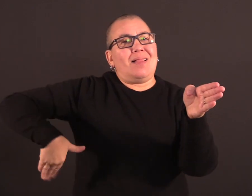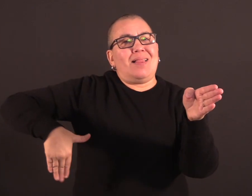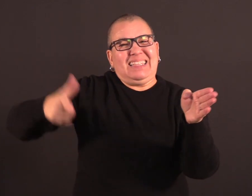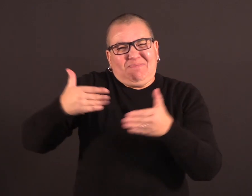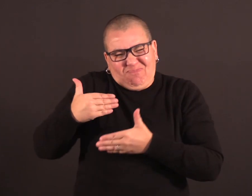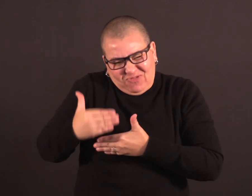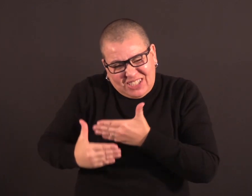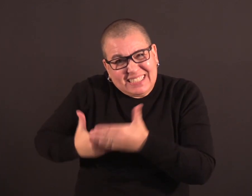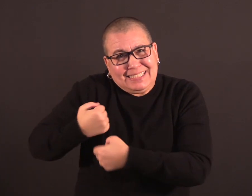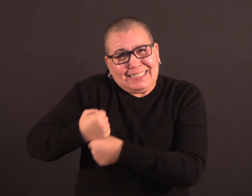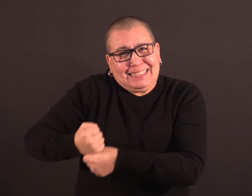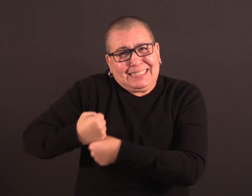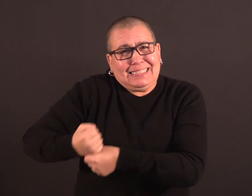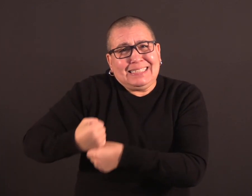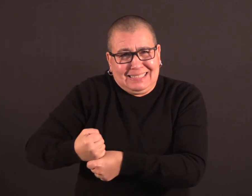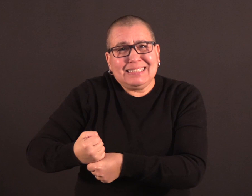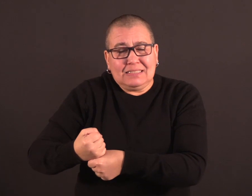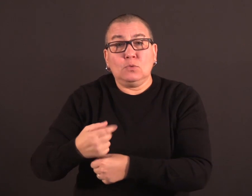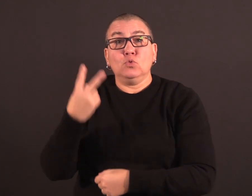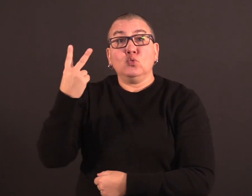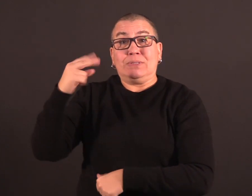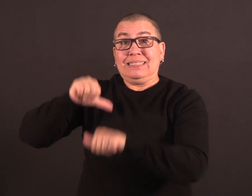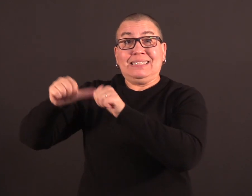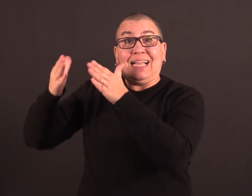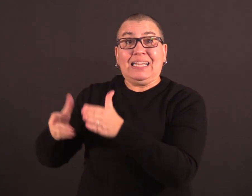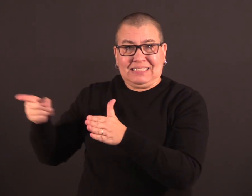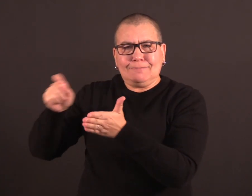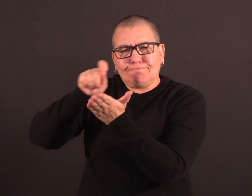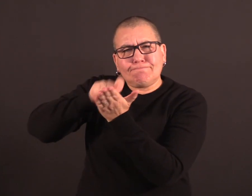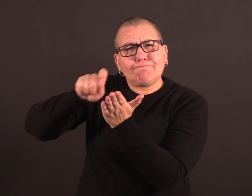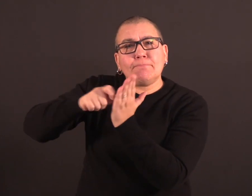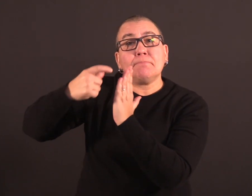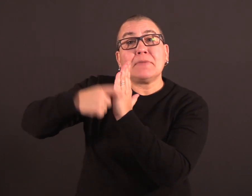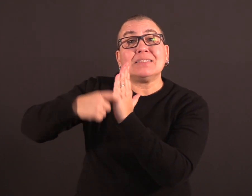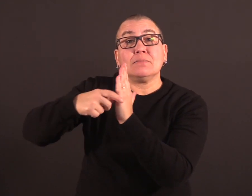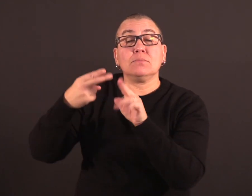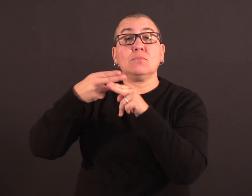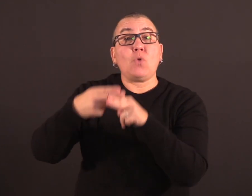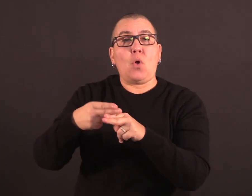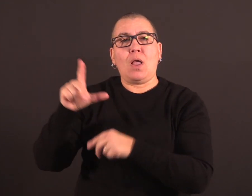just published articles showing promising results for COVID-19 vaccines that are